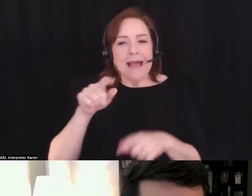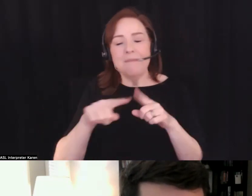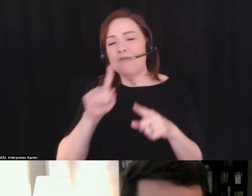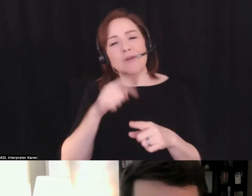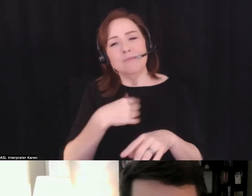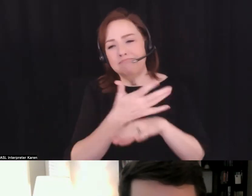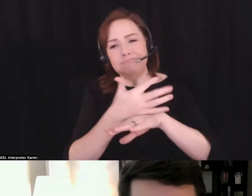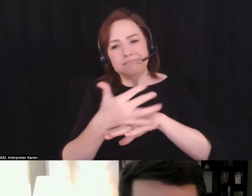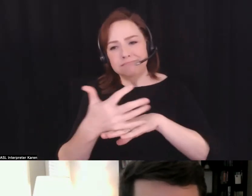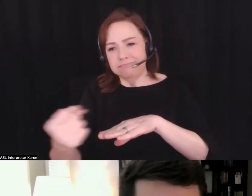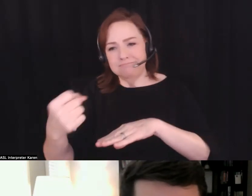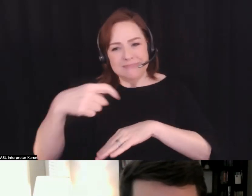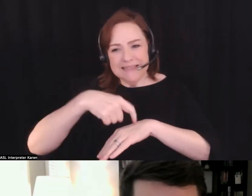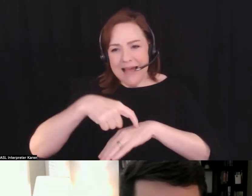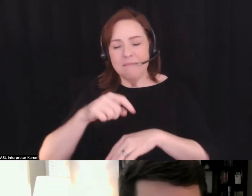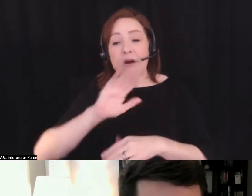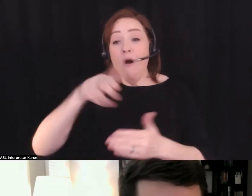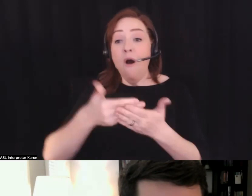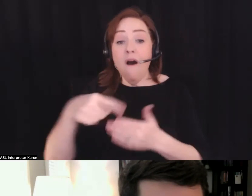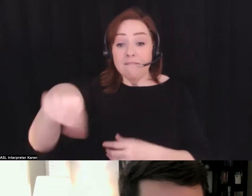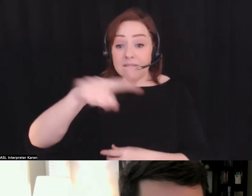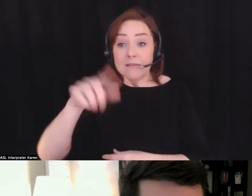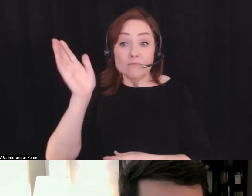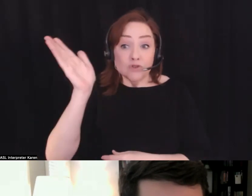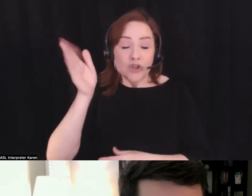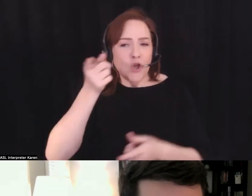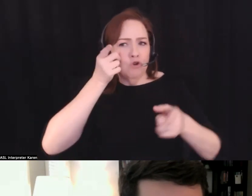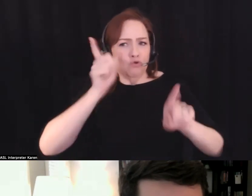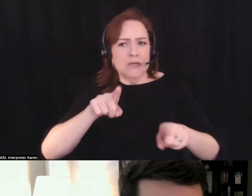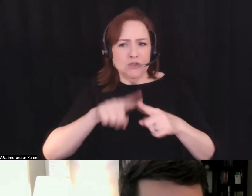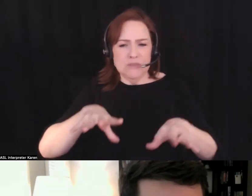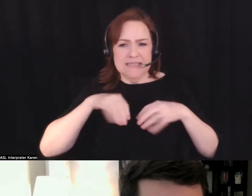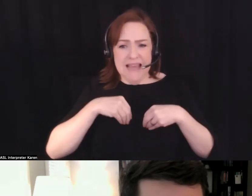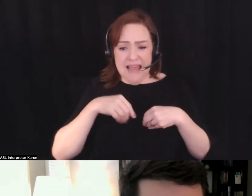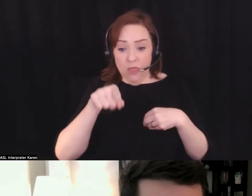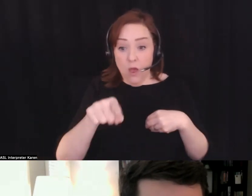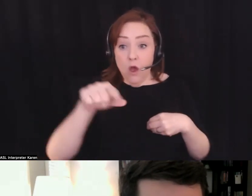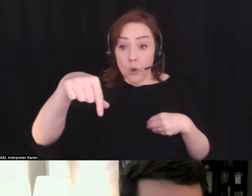right now so all of our presenters have agreed to take the questions and create a document with the